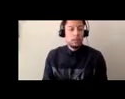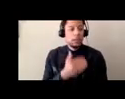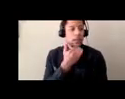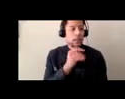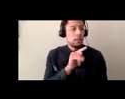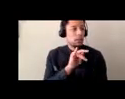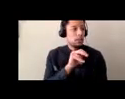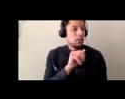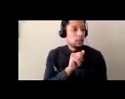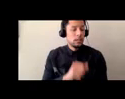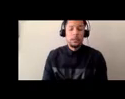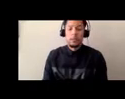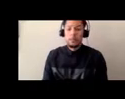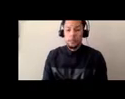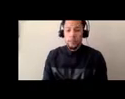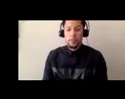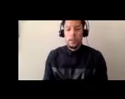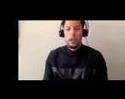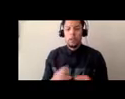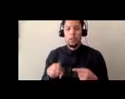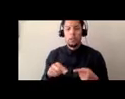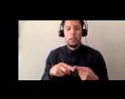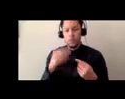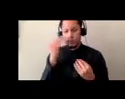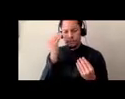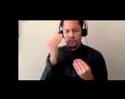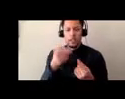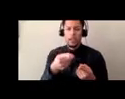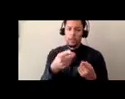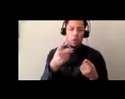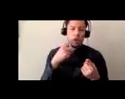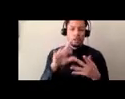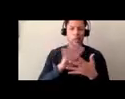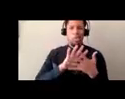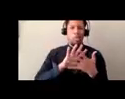As you're thinking about that we'll certainly clean this up.